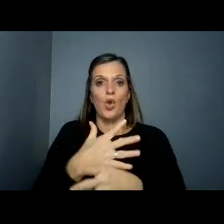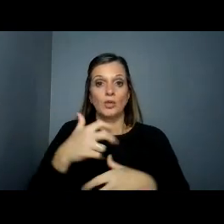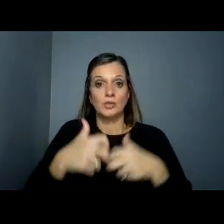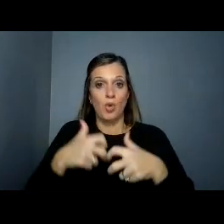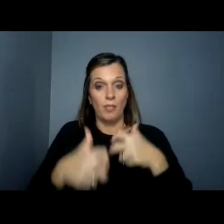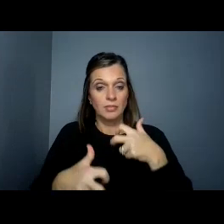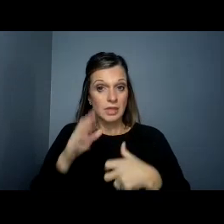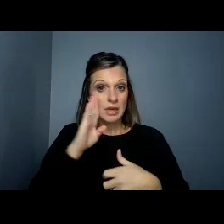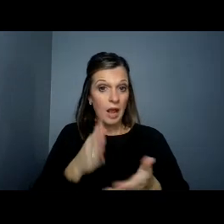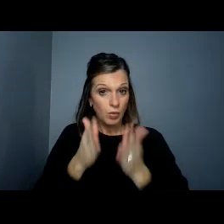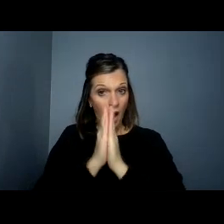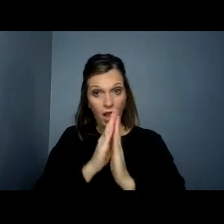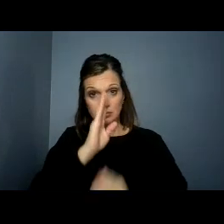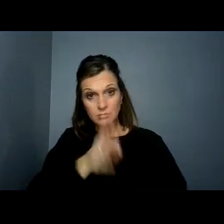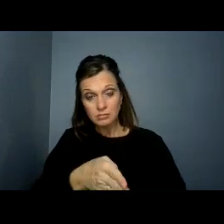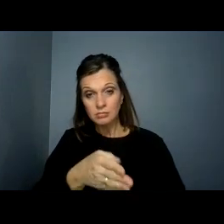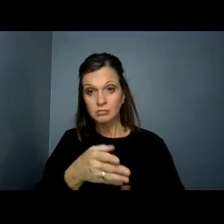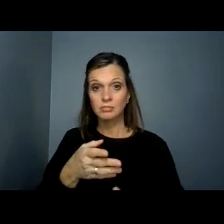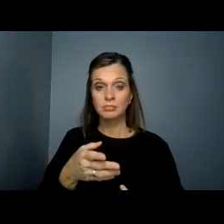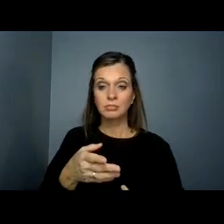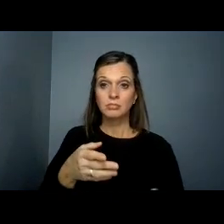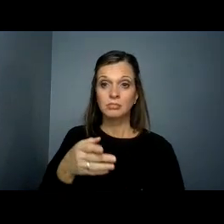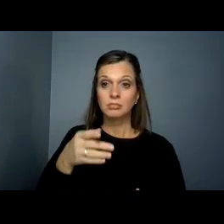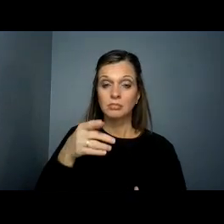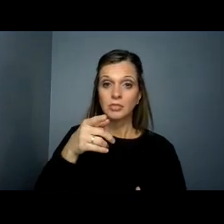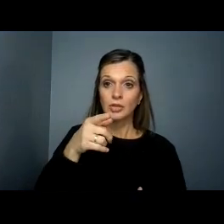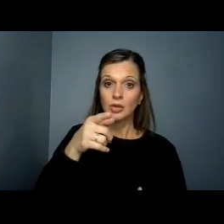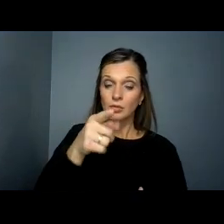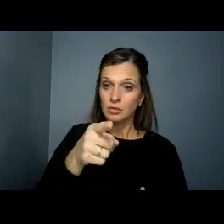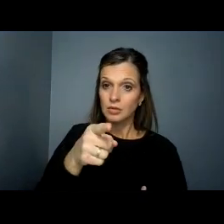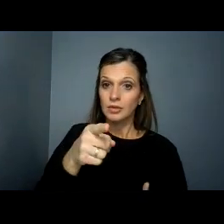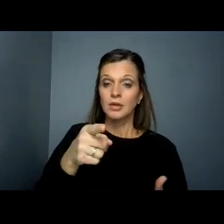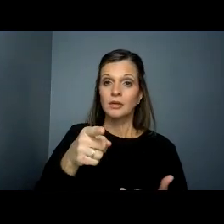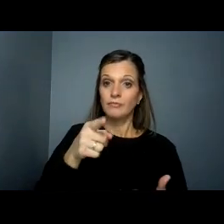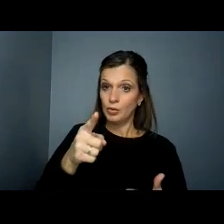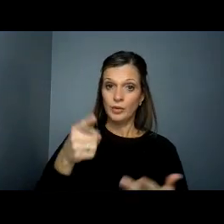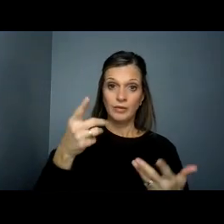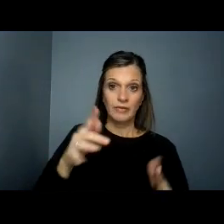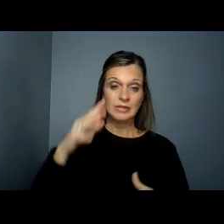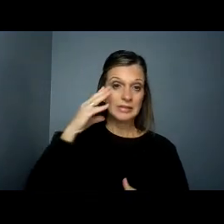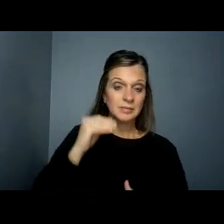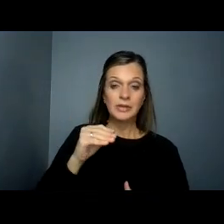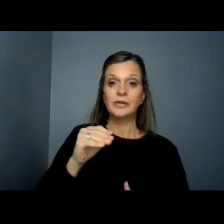Does anybody ever look at this pregirlicular cyst or something? And they'll say, well, no. And I